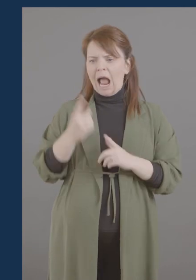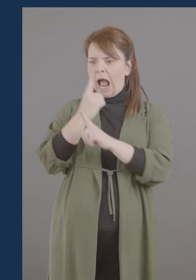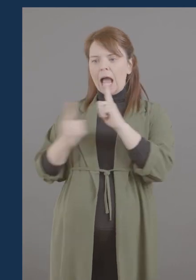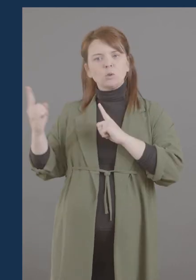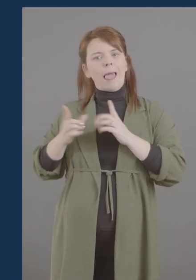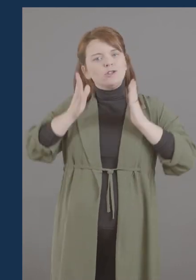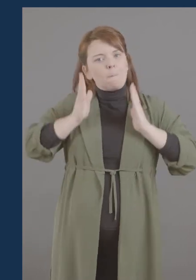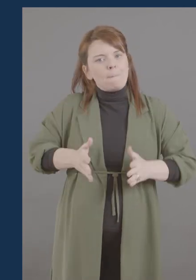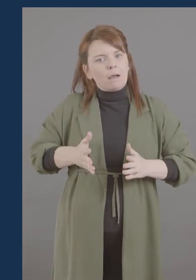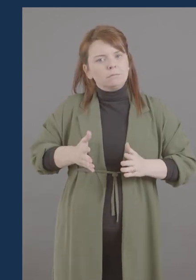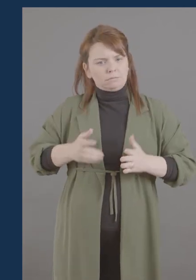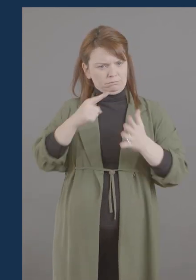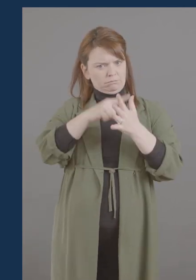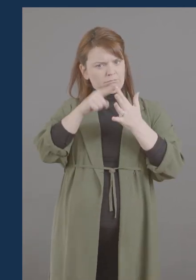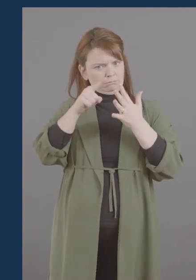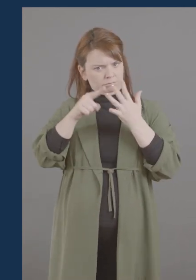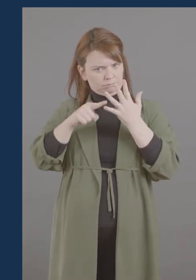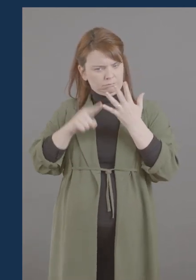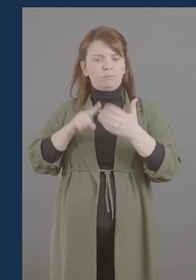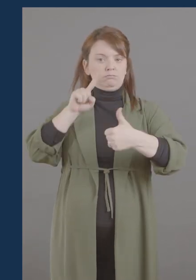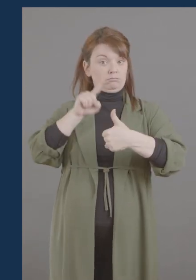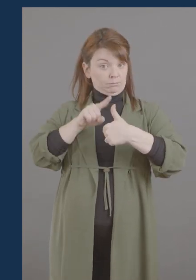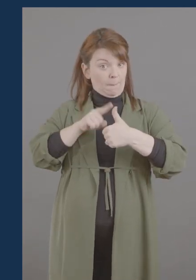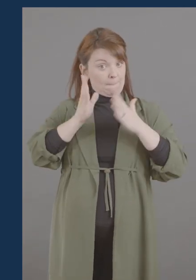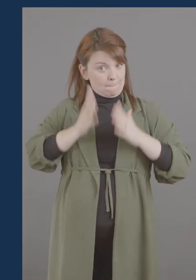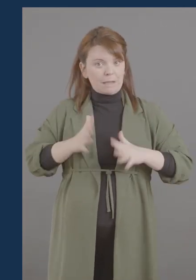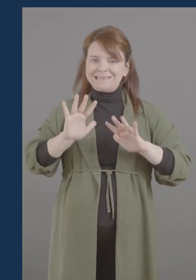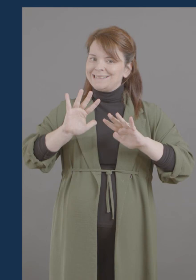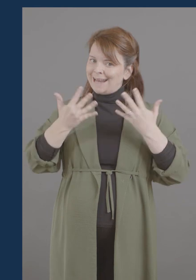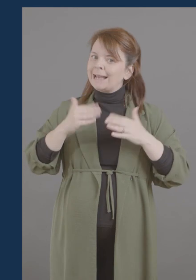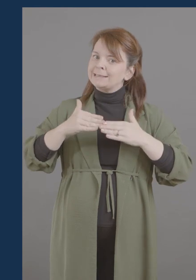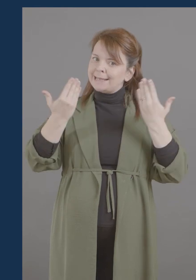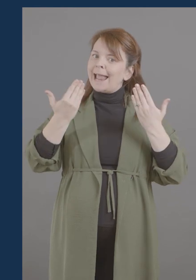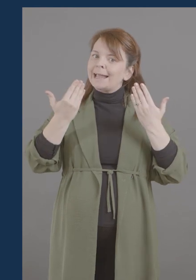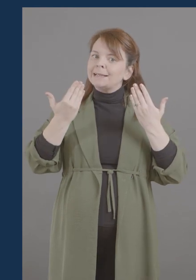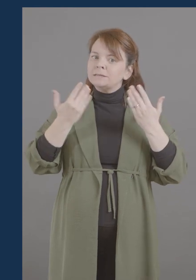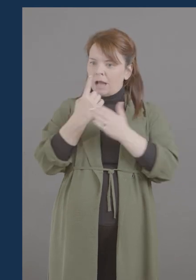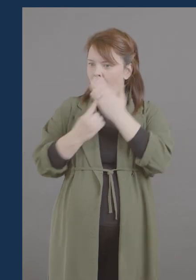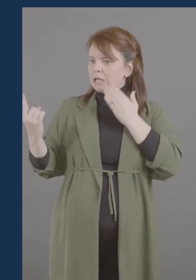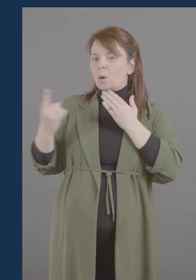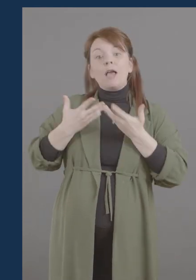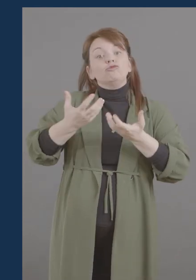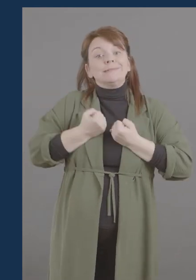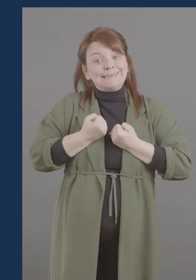self-isolating. You need to self-isolate for 10 full days if: you get a negative test result and